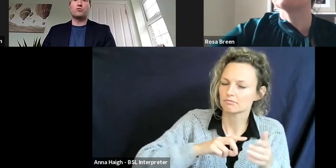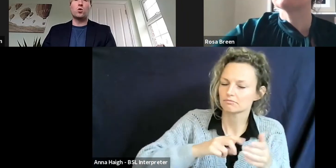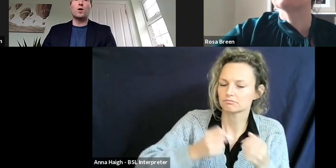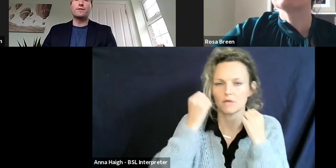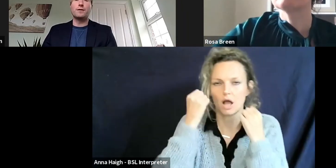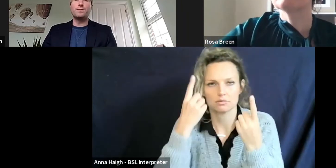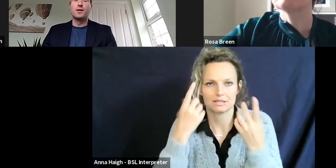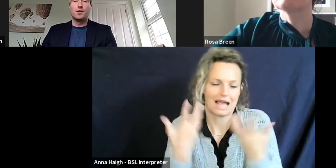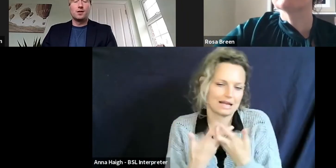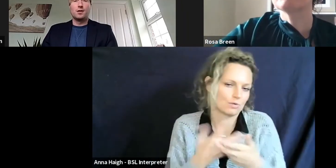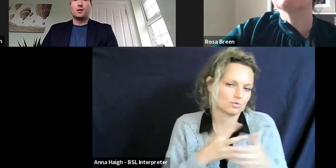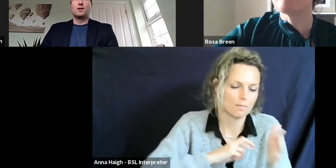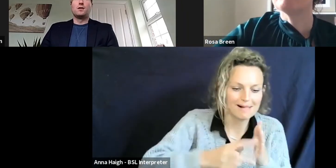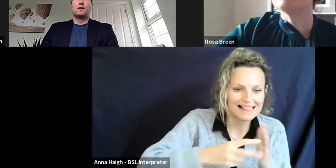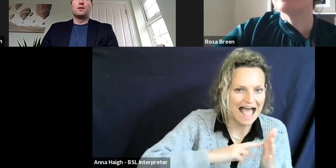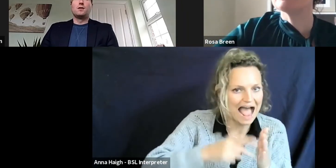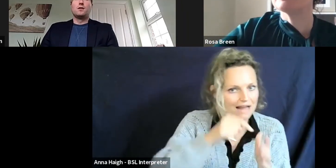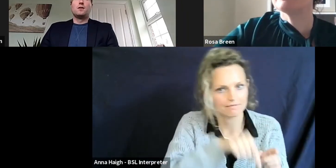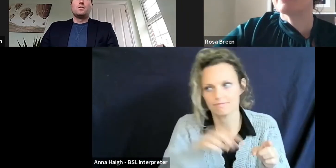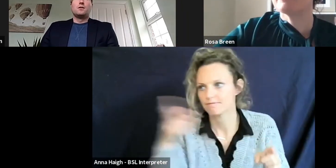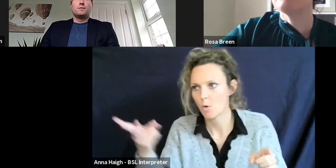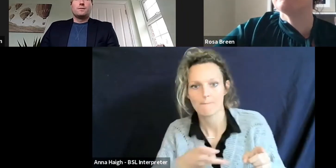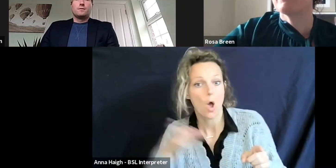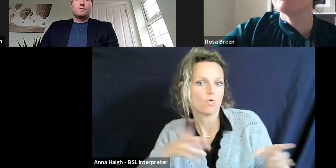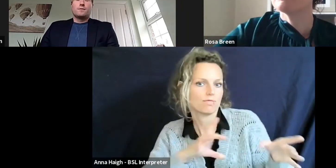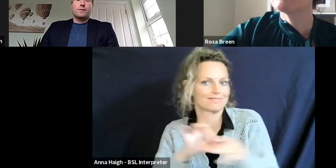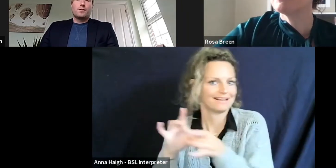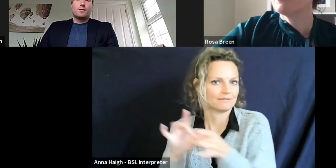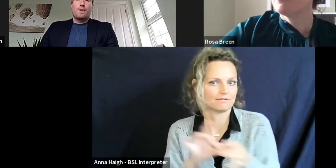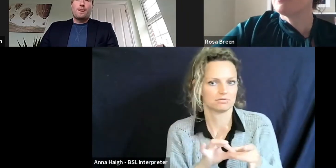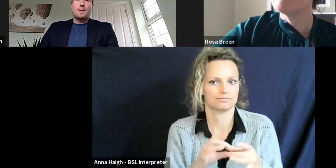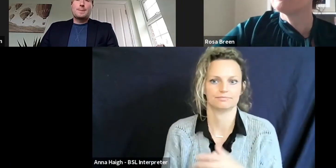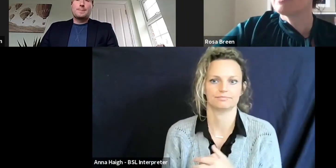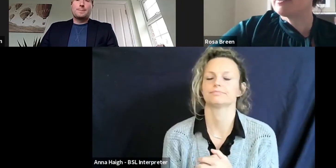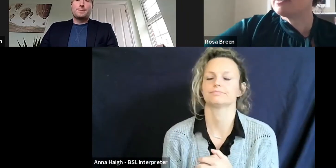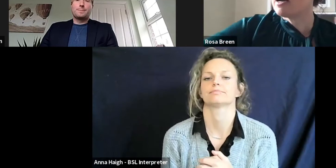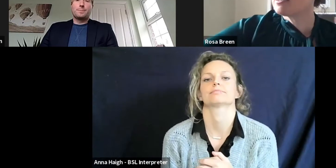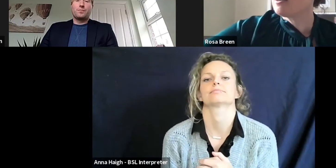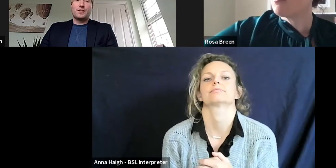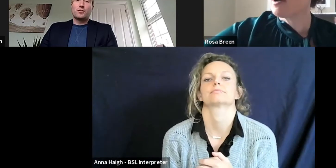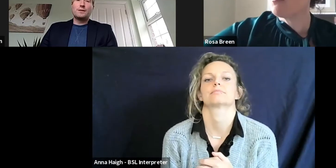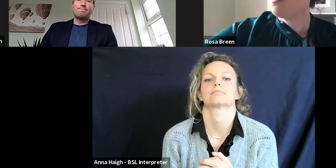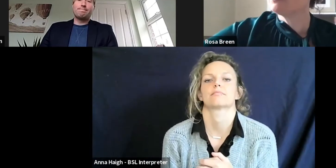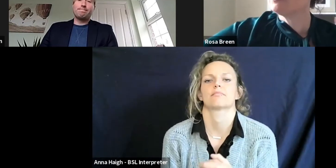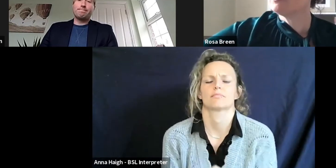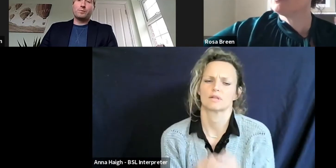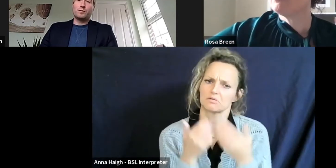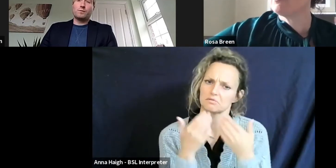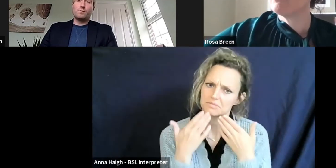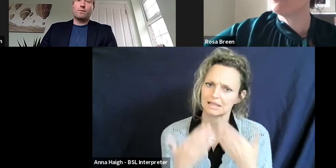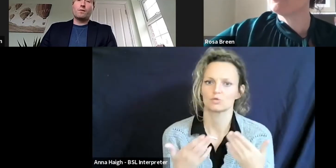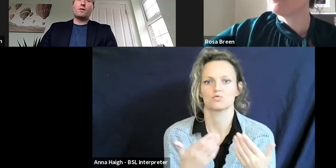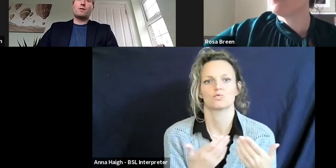It's not about comparing different exampleses it is about comparing the process and outcome, saying that person understand planning involved and what's required of them.